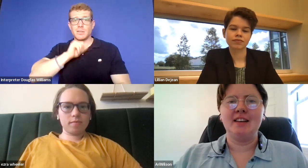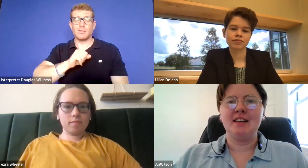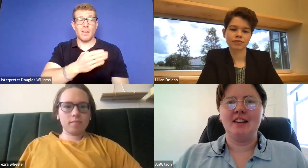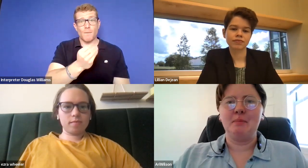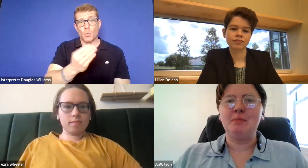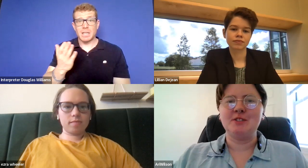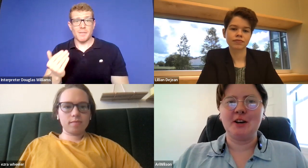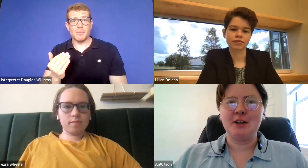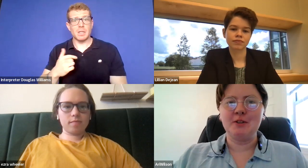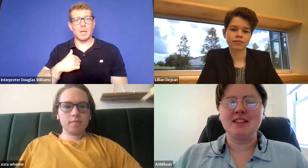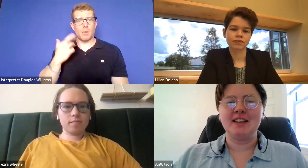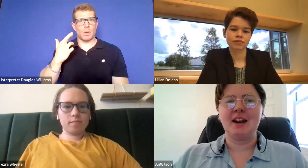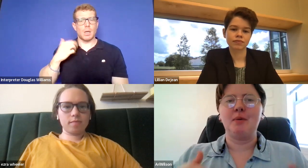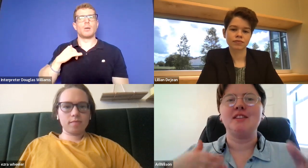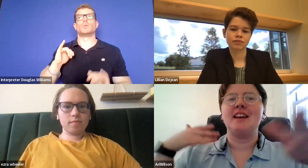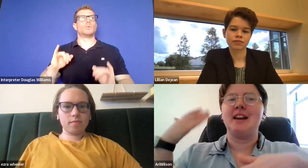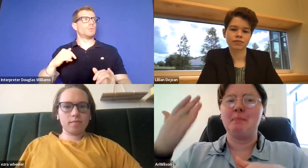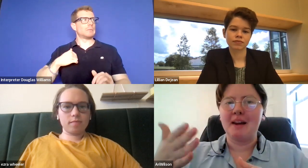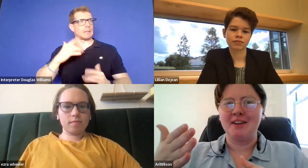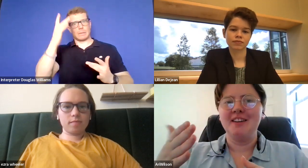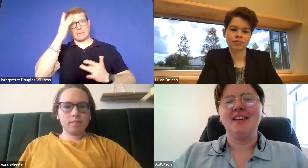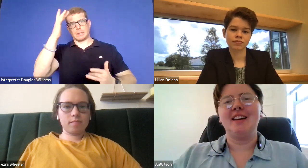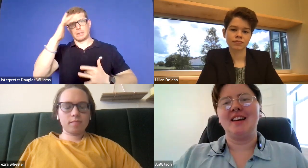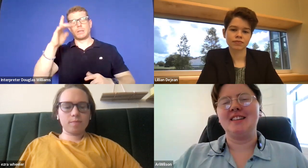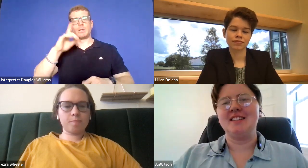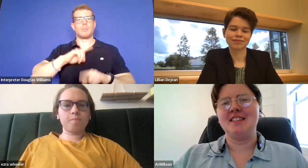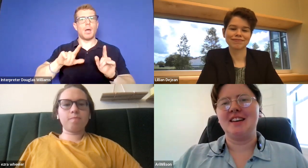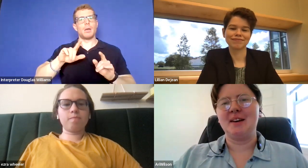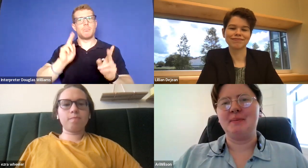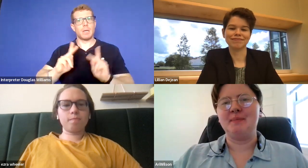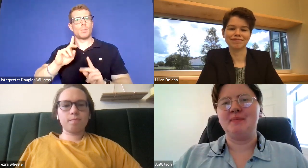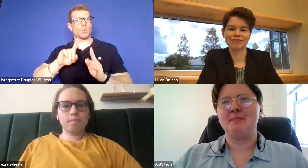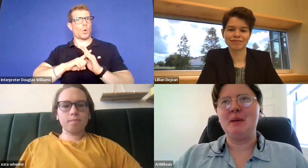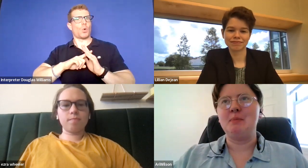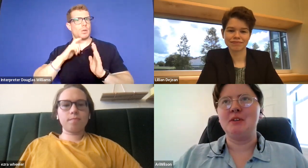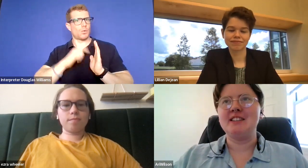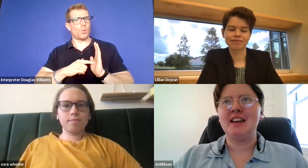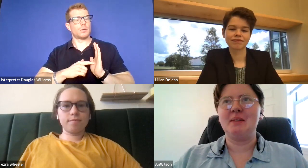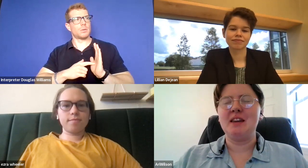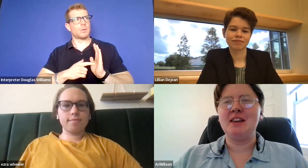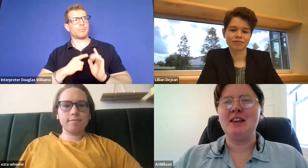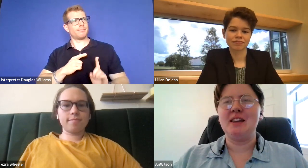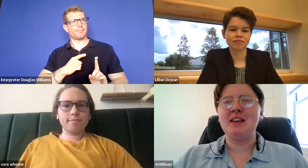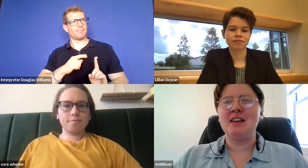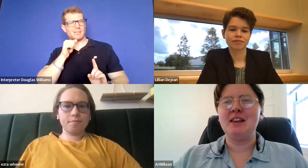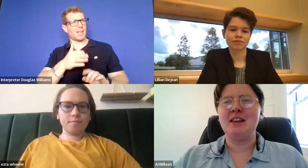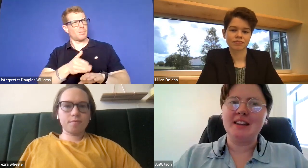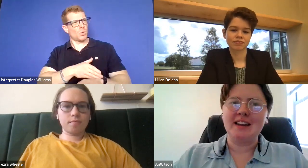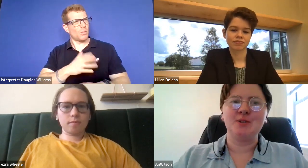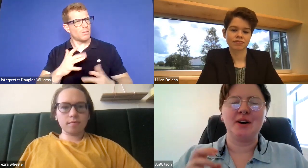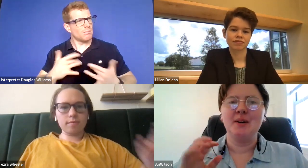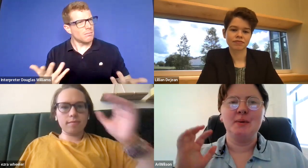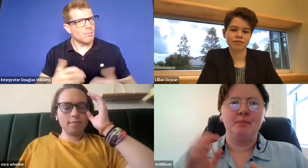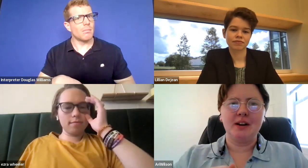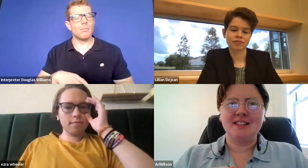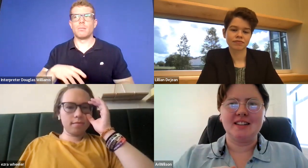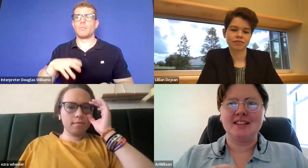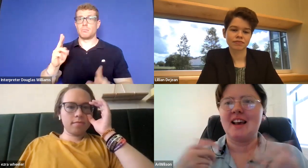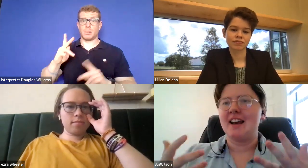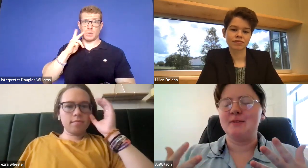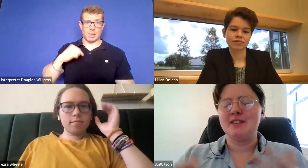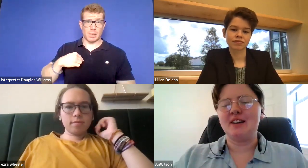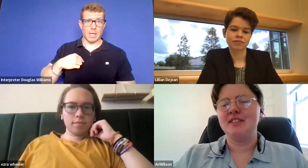But then people started noticing that I was getting better, and people were seeing me using mobility aids or braces.